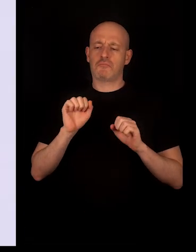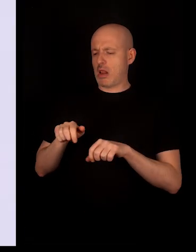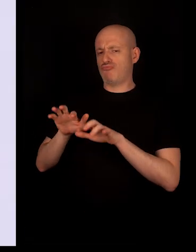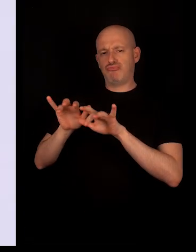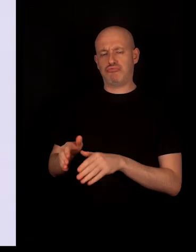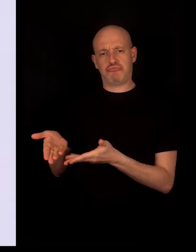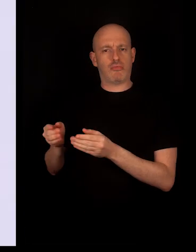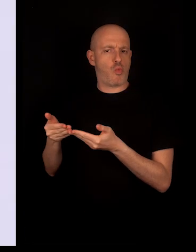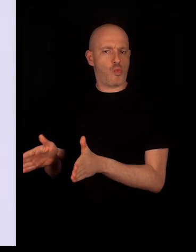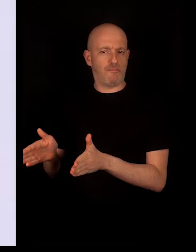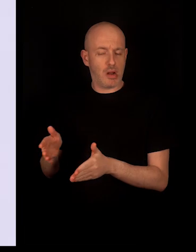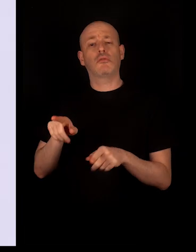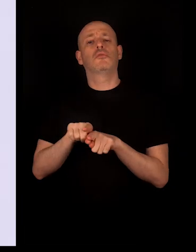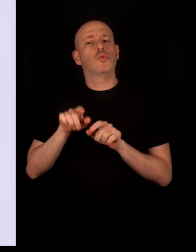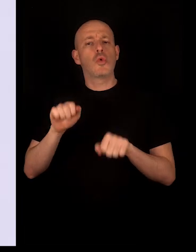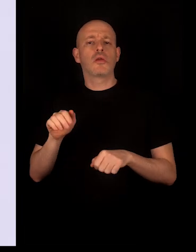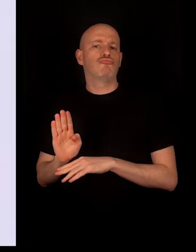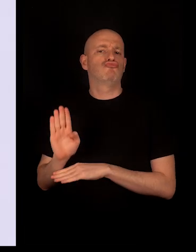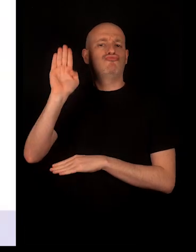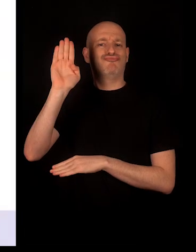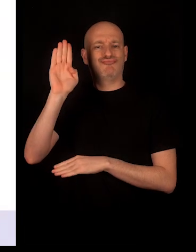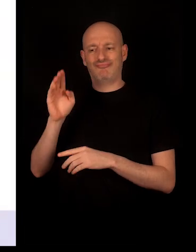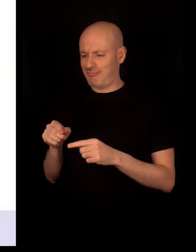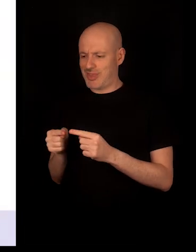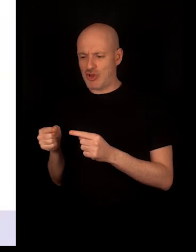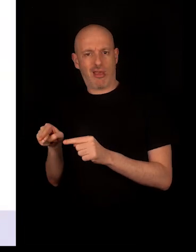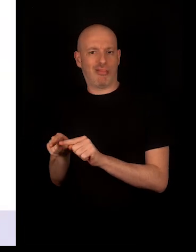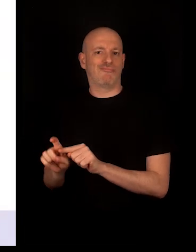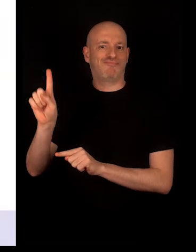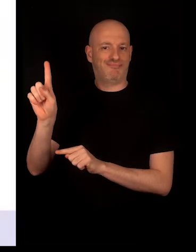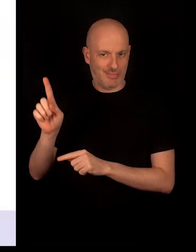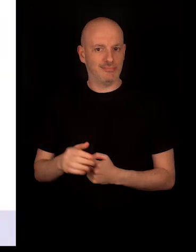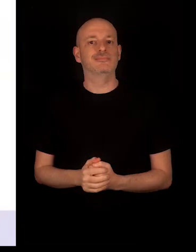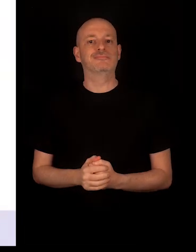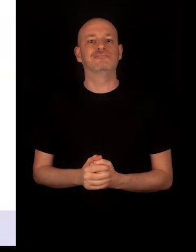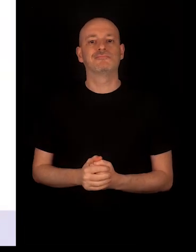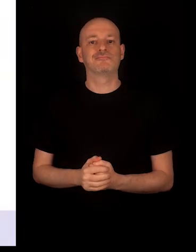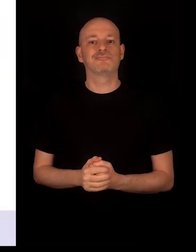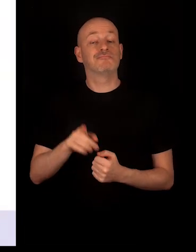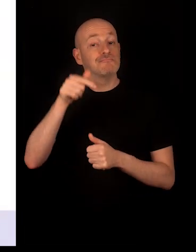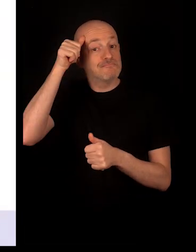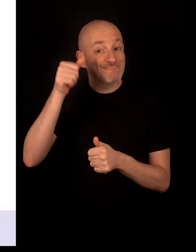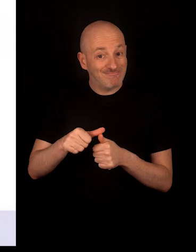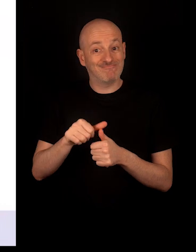The chat will be enabled, and you can also raise your digital hand.